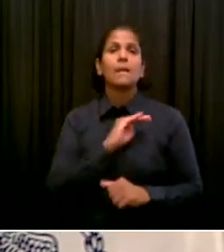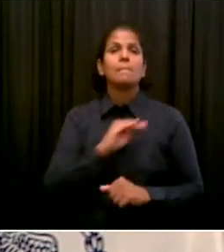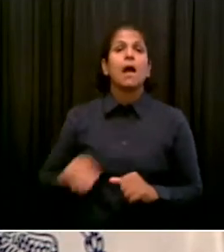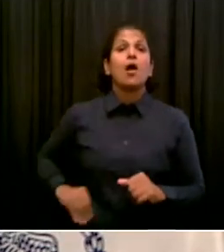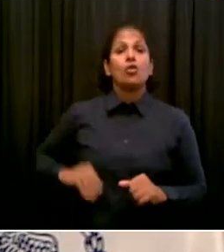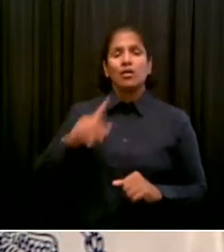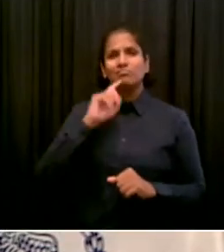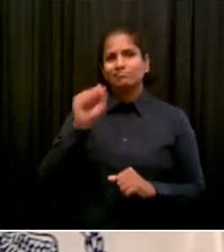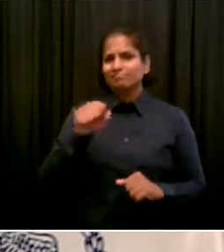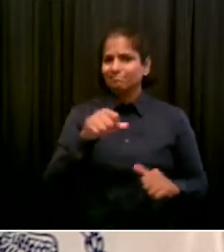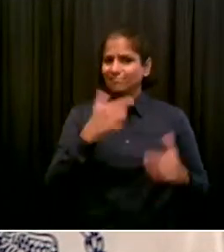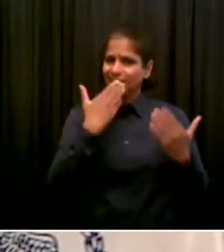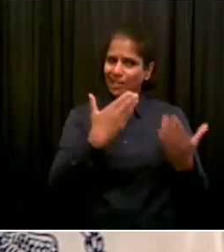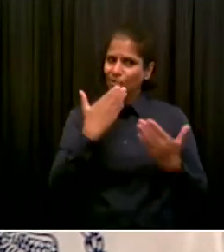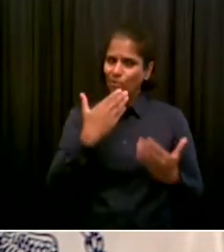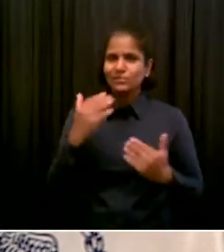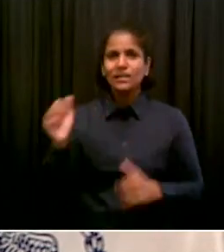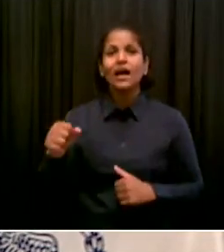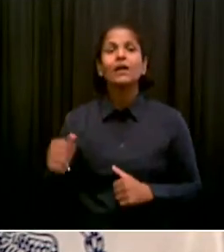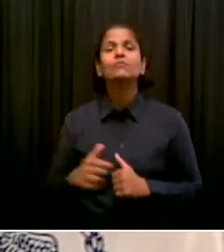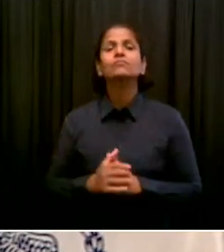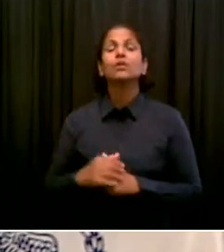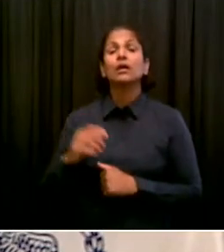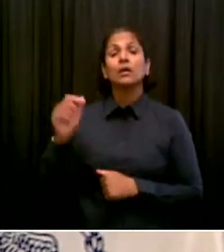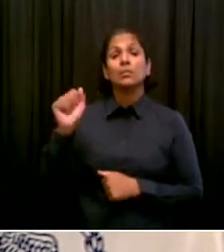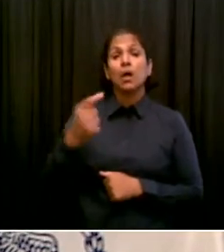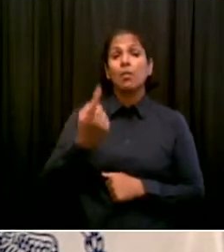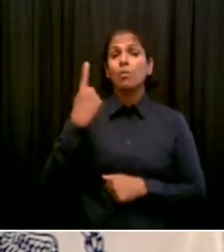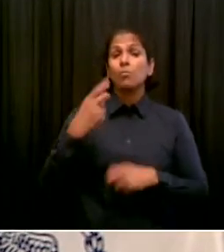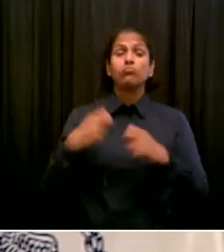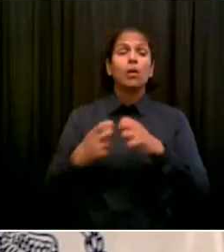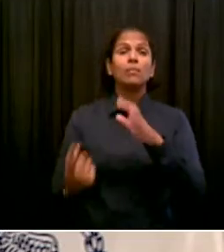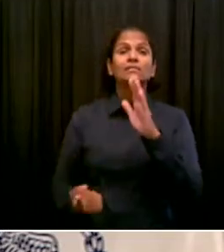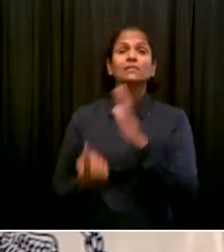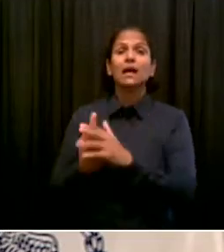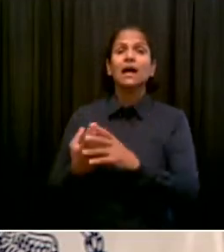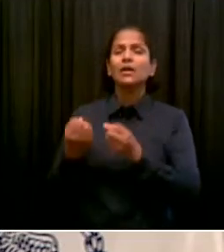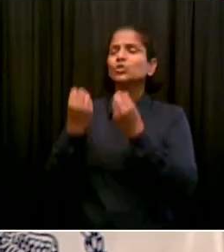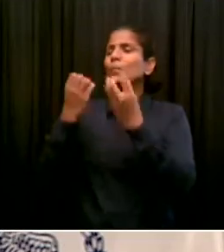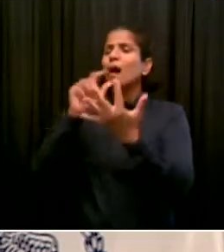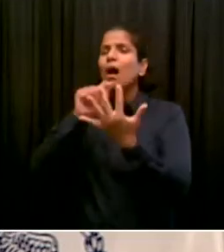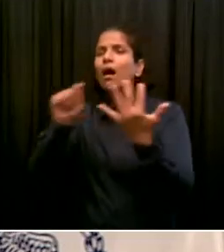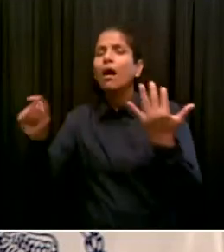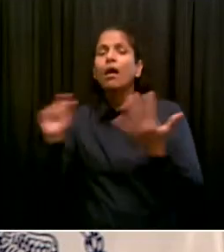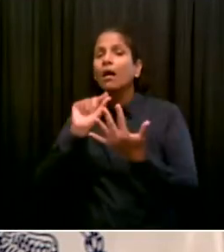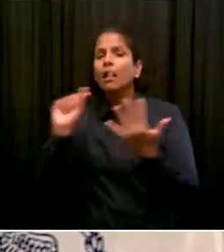WHERE THEY BELONG. THANK YOU, CHANCELLOR. I DO WANT TO SAY TO JULIAN'S